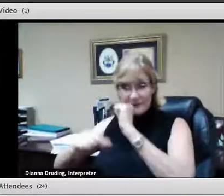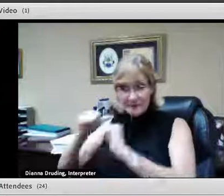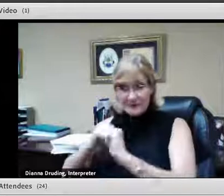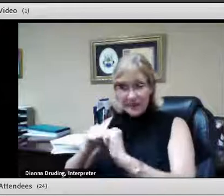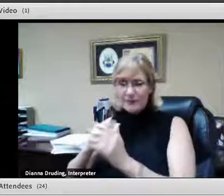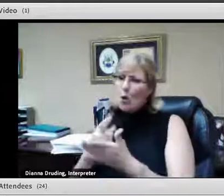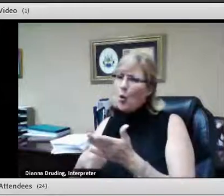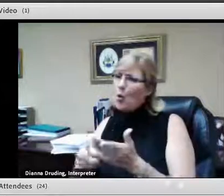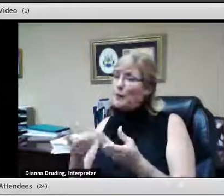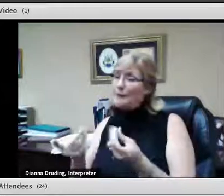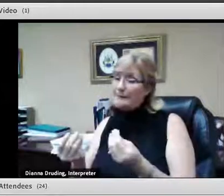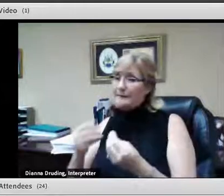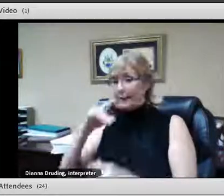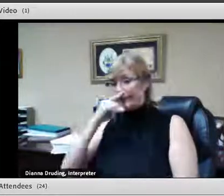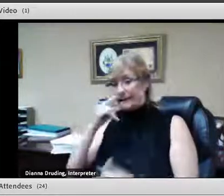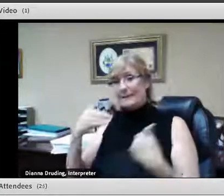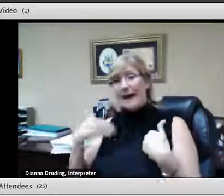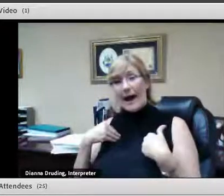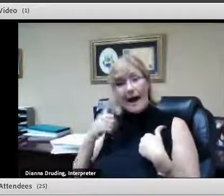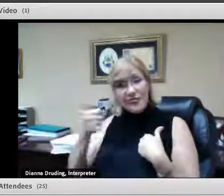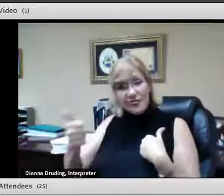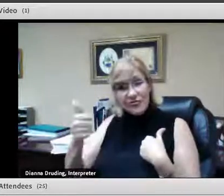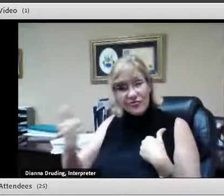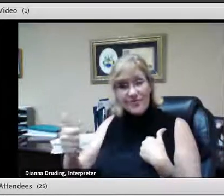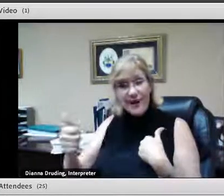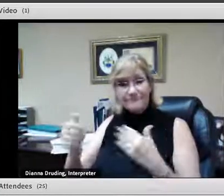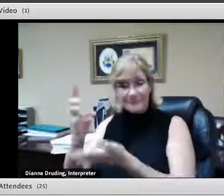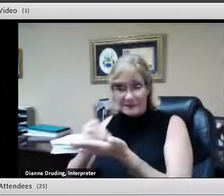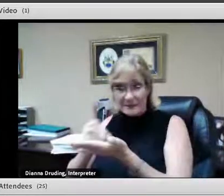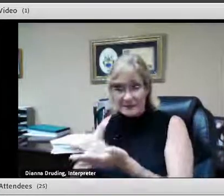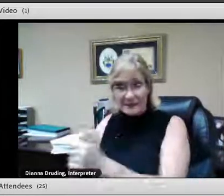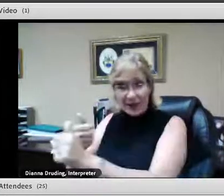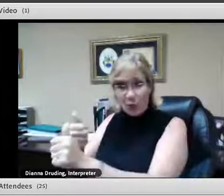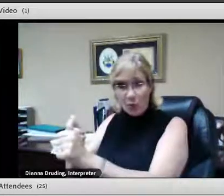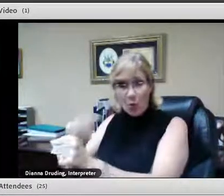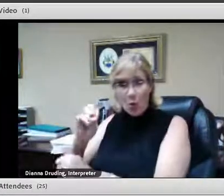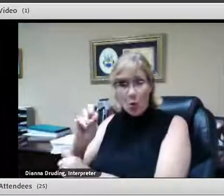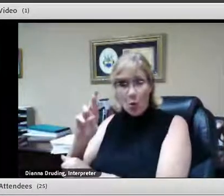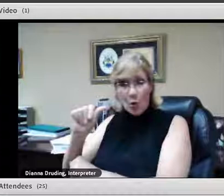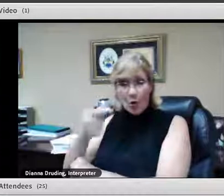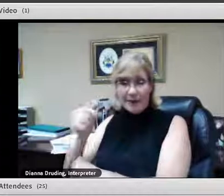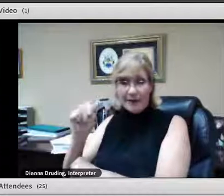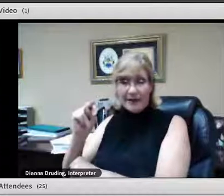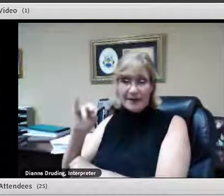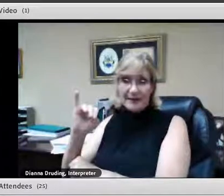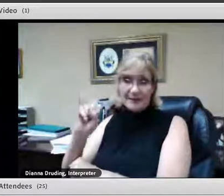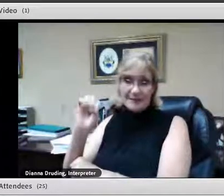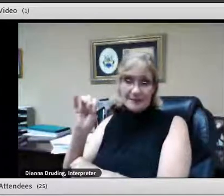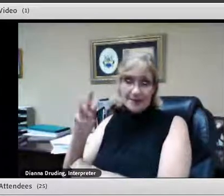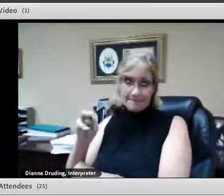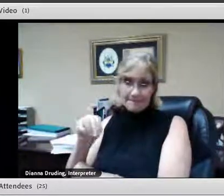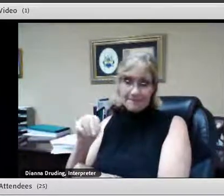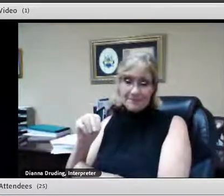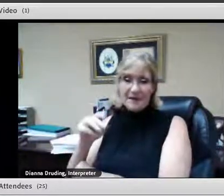I had the kids design their own organism. They created or designed an organism based on some of the realistic adaptations